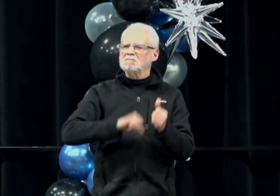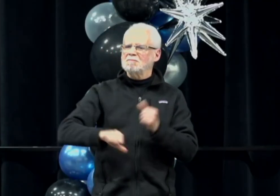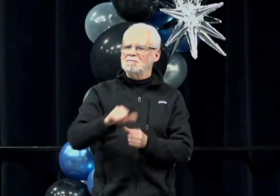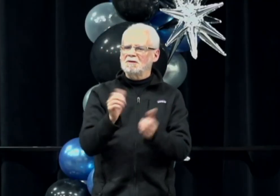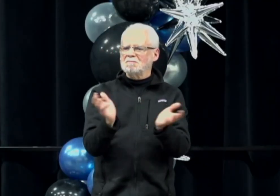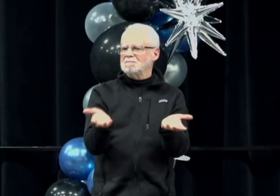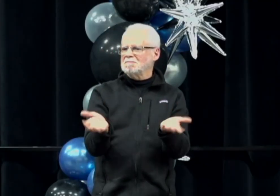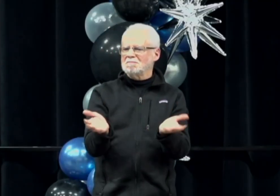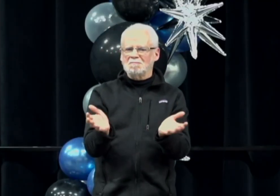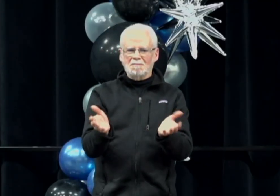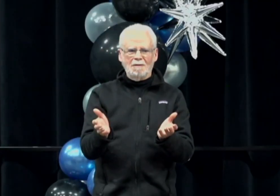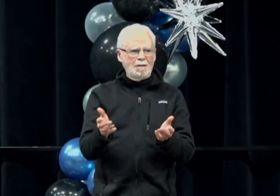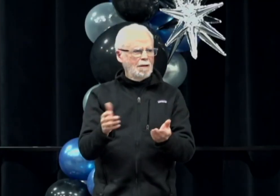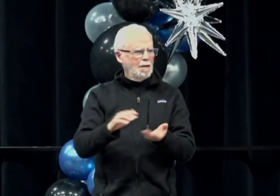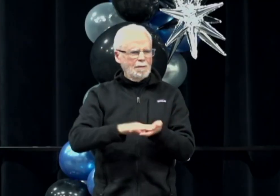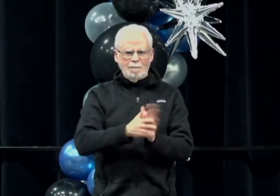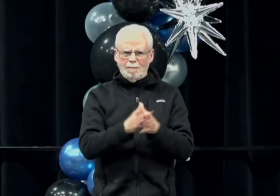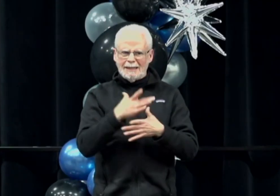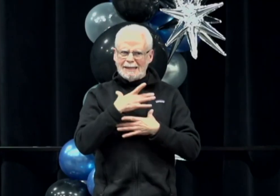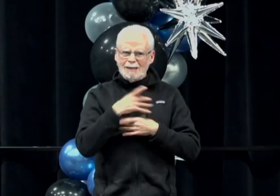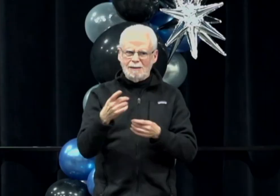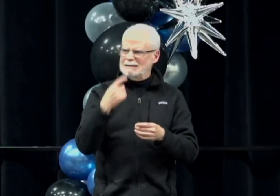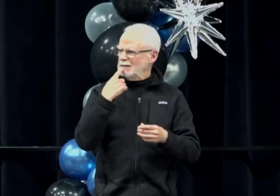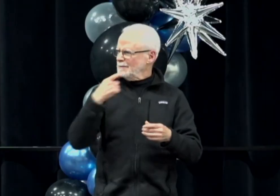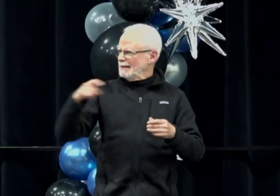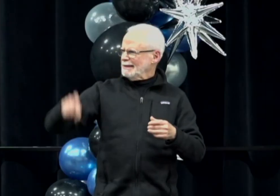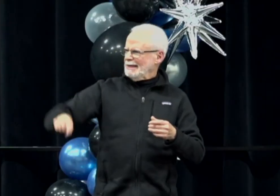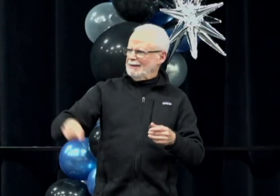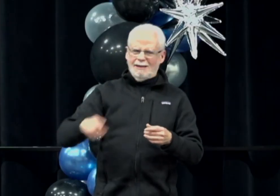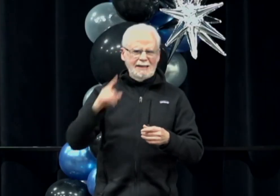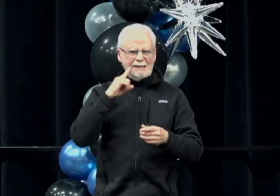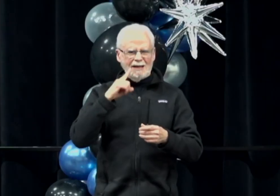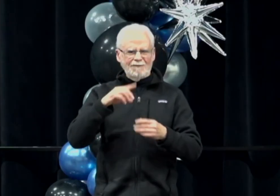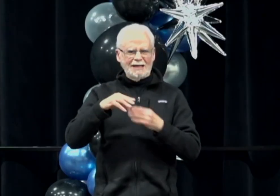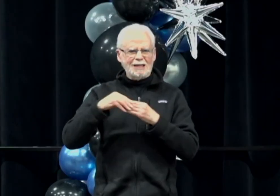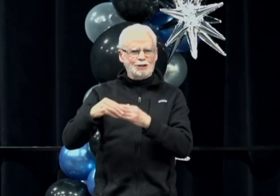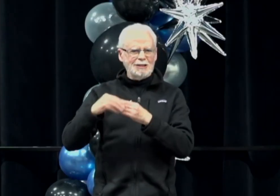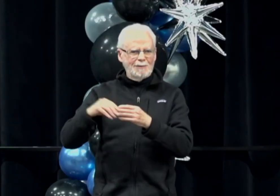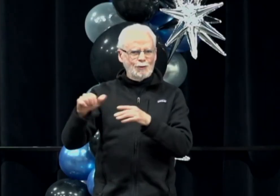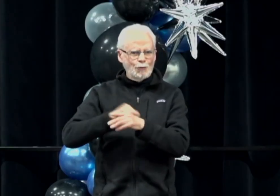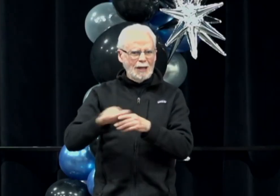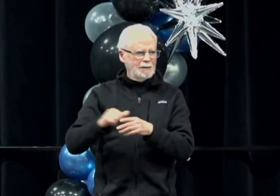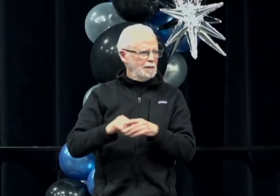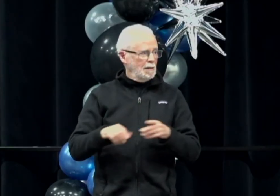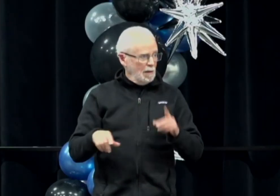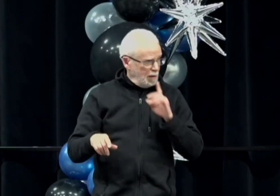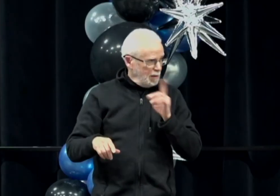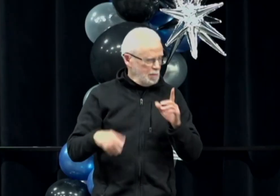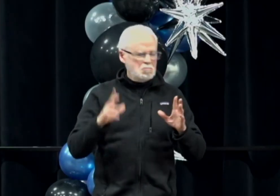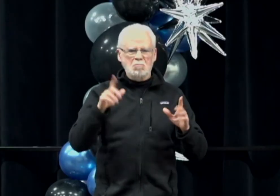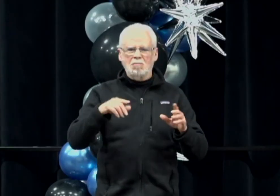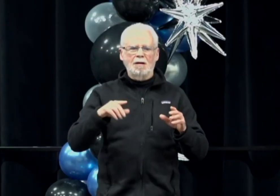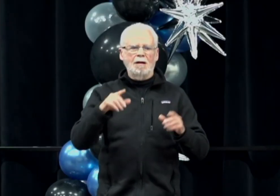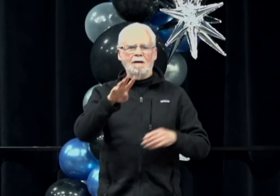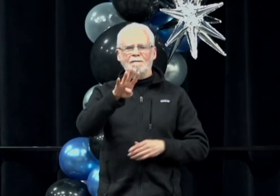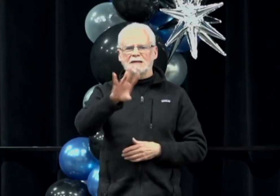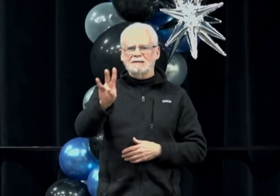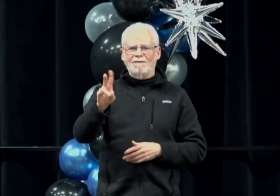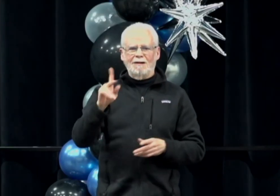in the deaf community. Deaf people were having social chats. Social chats led